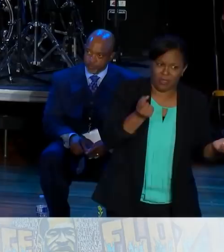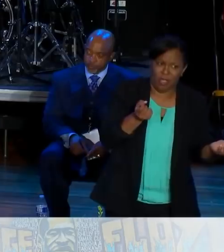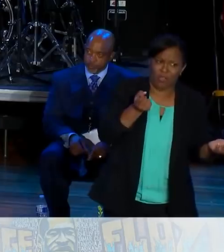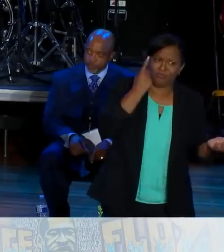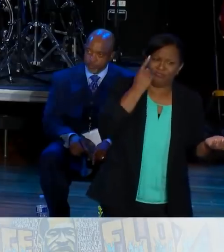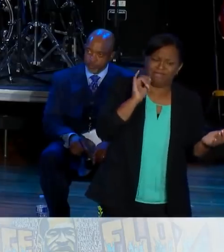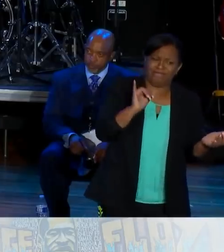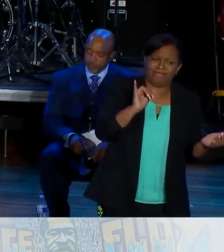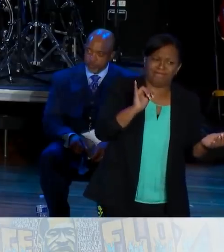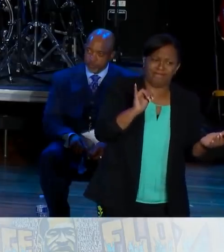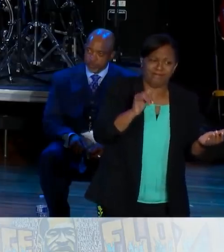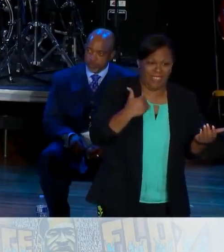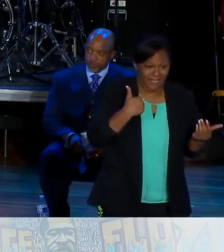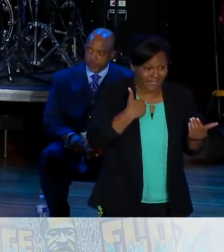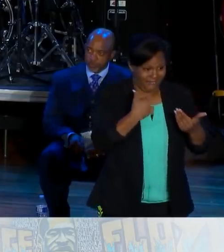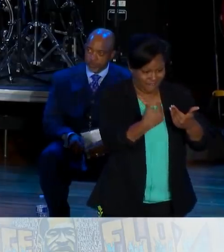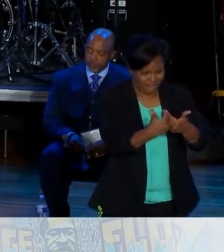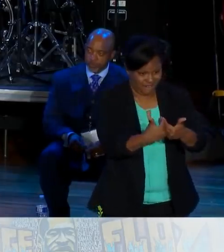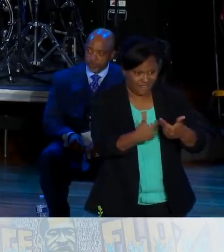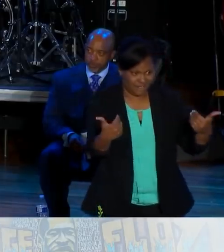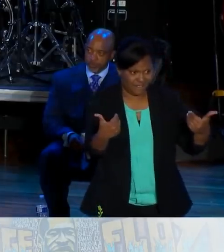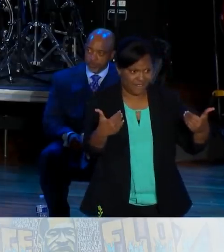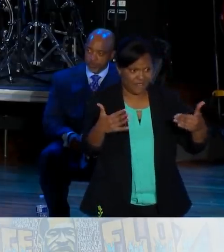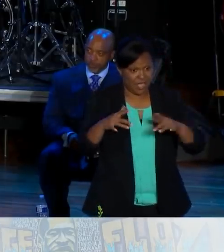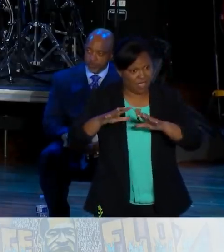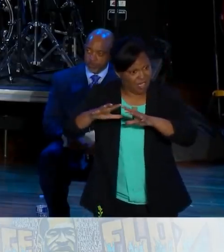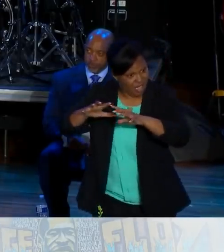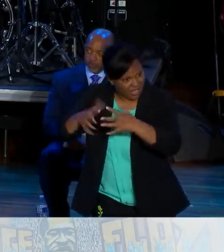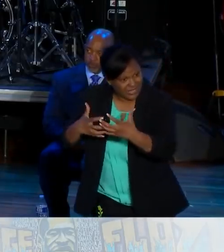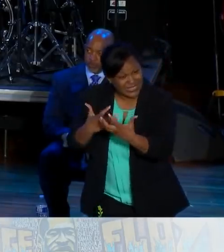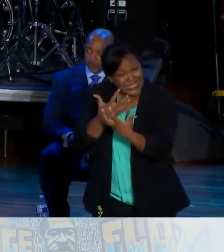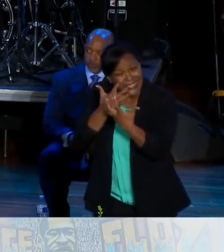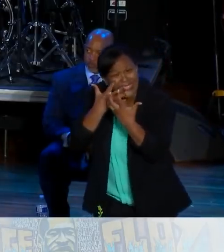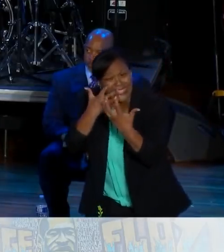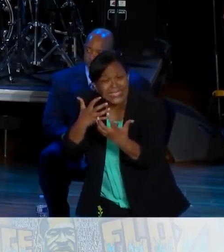BUT THE THING I WANT US TO BE REAL COGNIZANT OF IS THAT THERE'S A DIFFERENCE BETWEEN